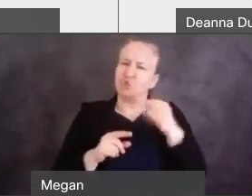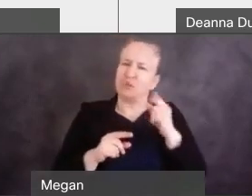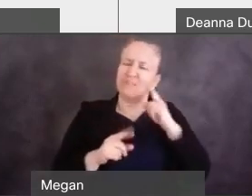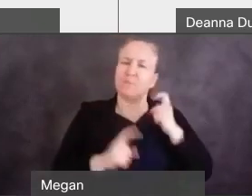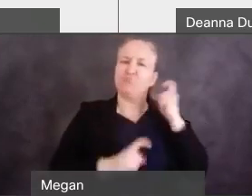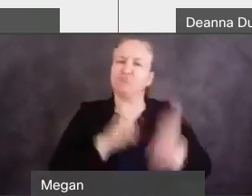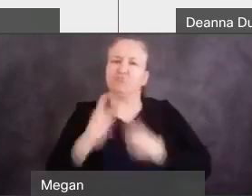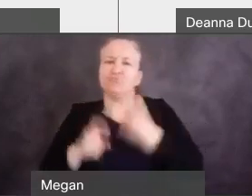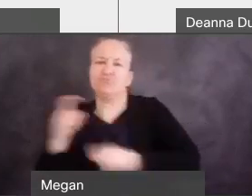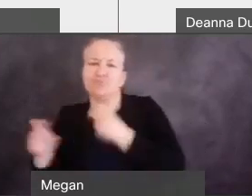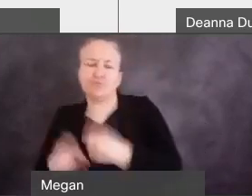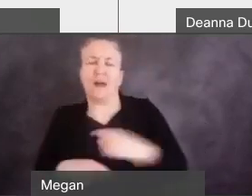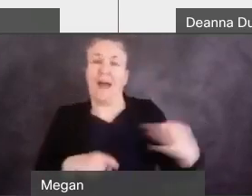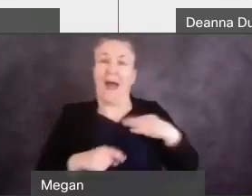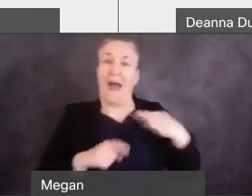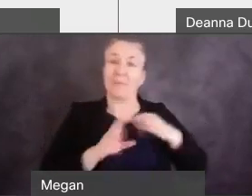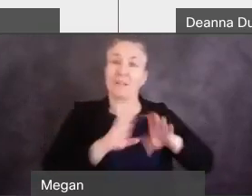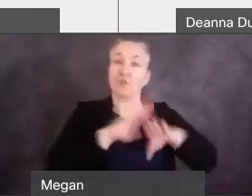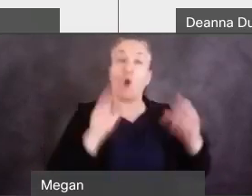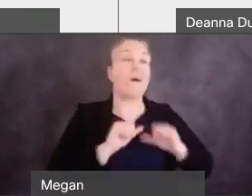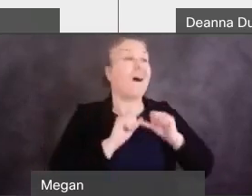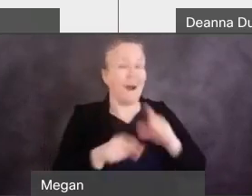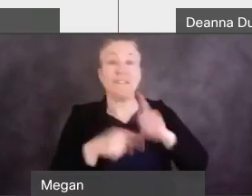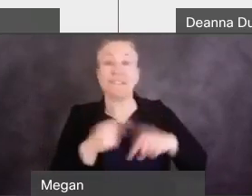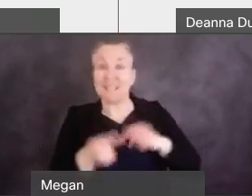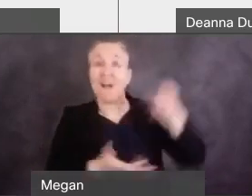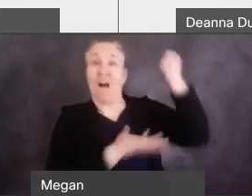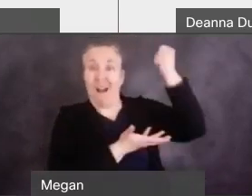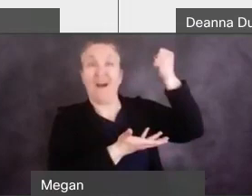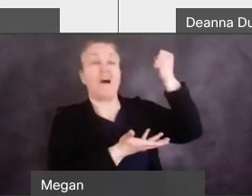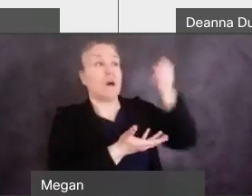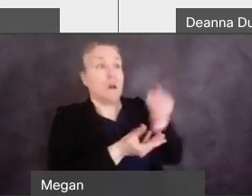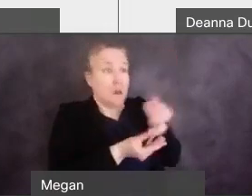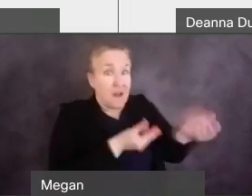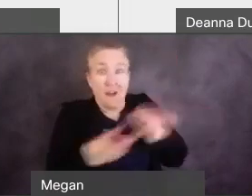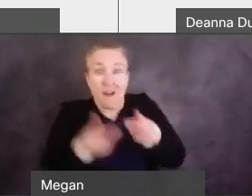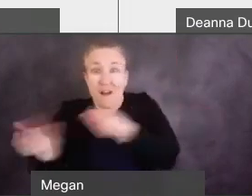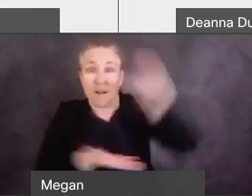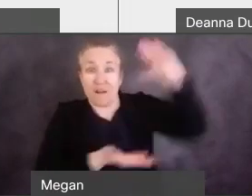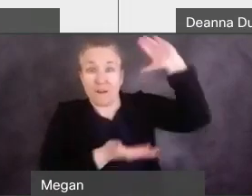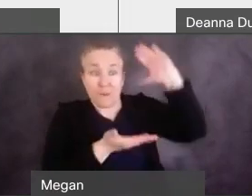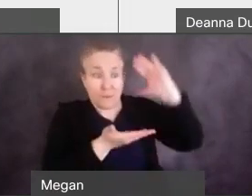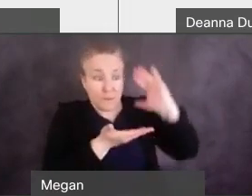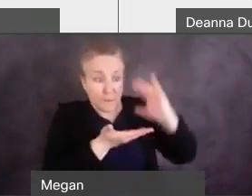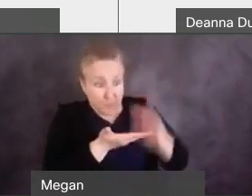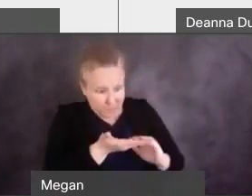window will remain open until grant funds are fully allocated. This program is being jointly